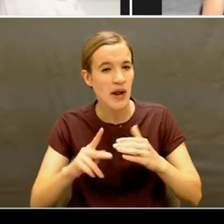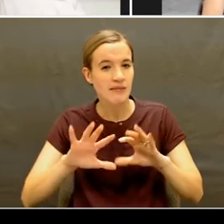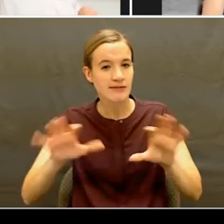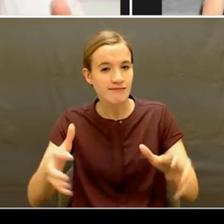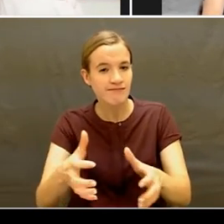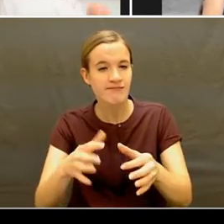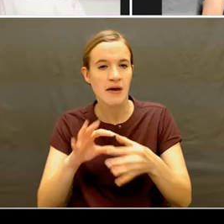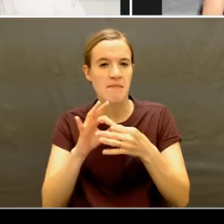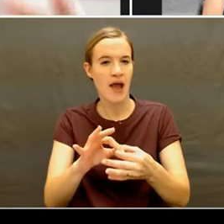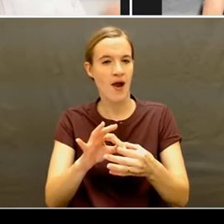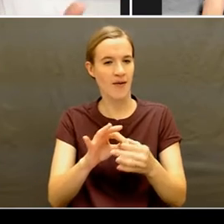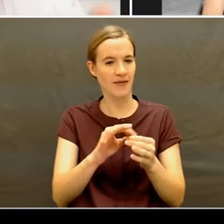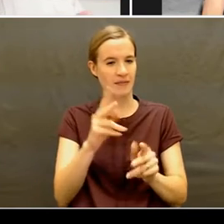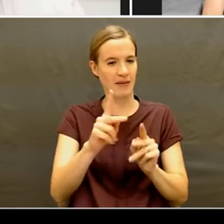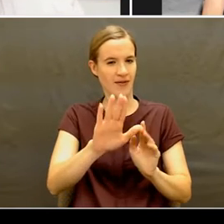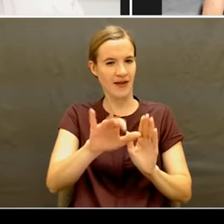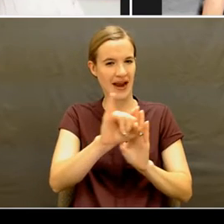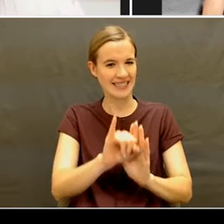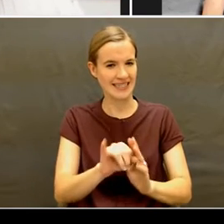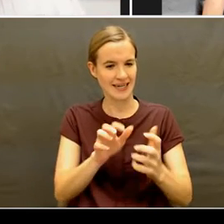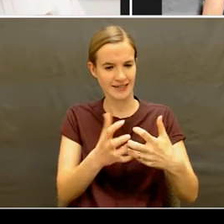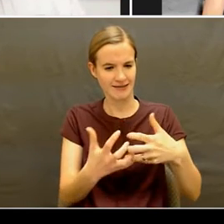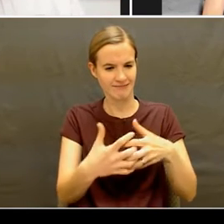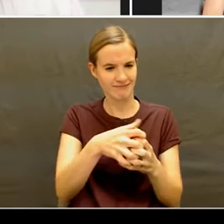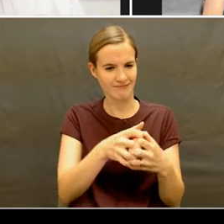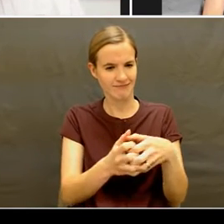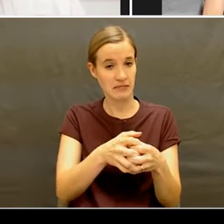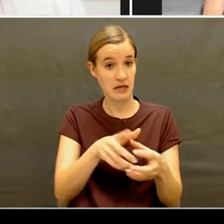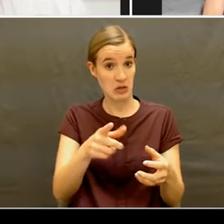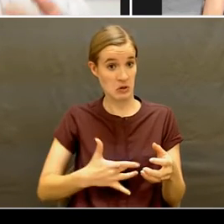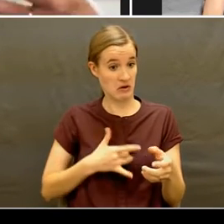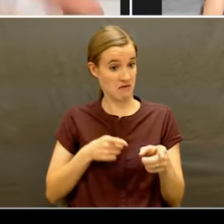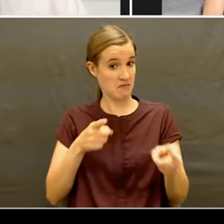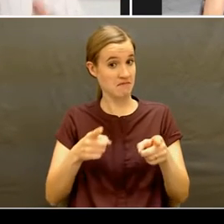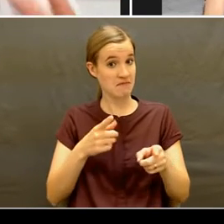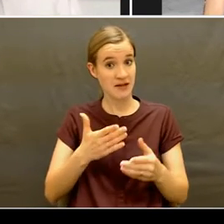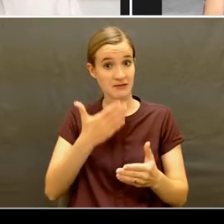like those are kind of coming together to give a boost right at the moment too?